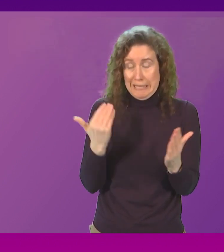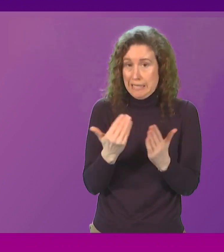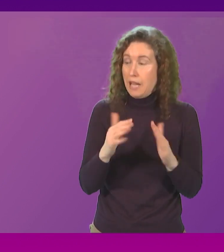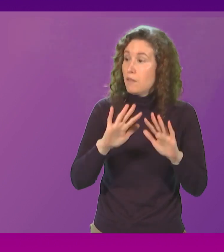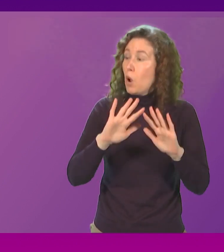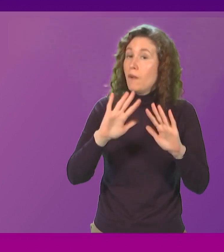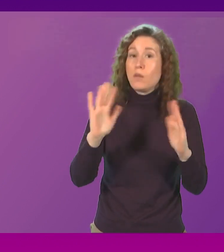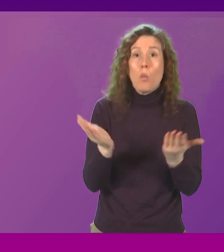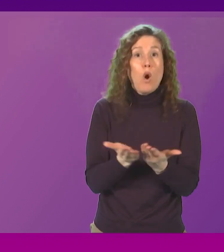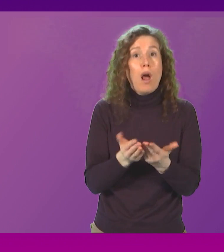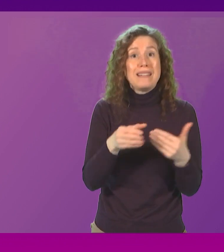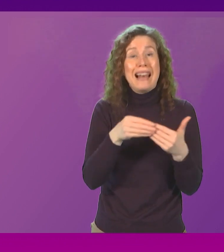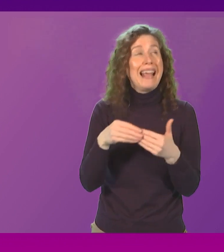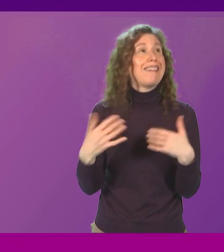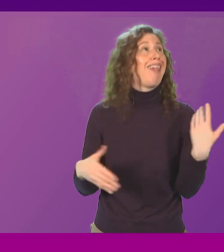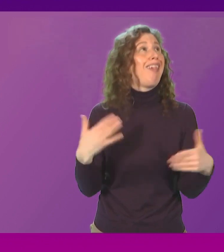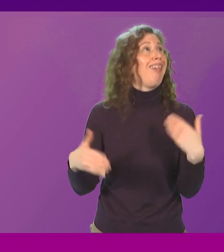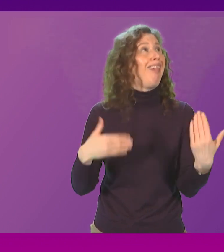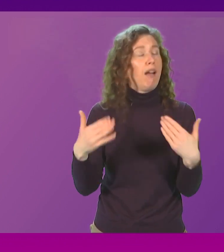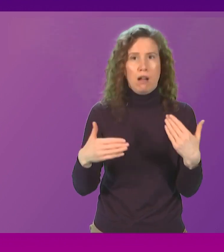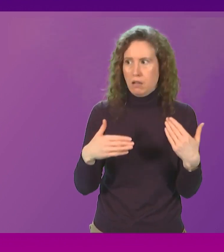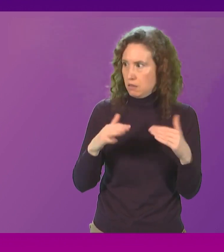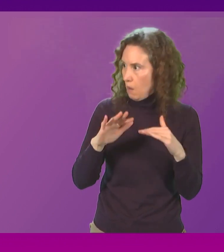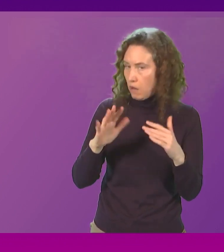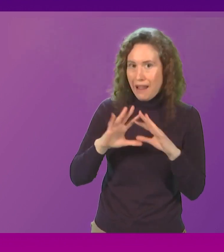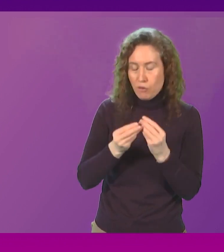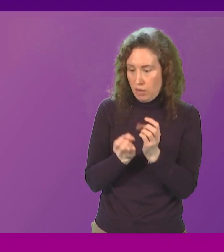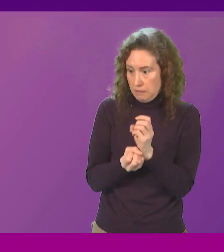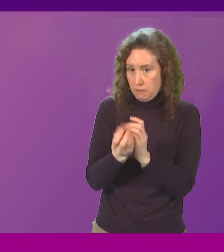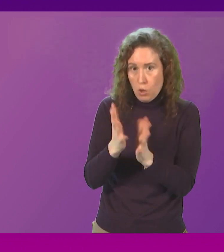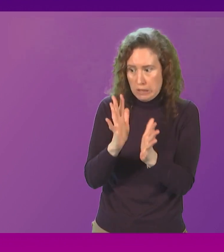world burns, and that we are not on track to hold global warming at 1.5°C. Does the